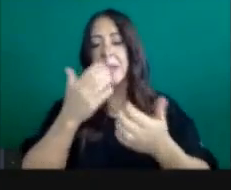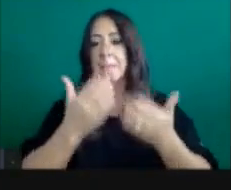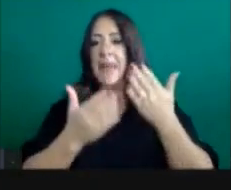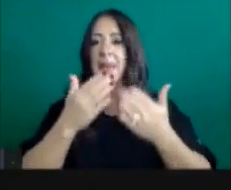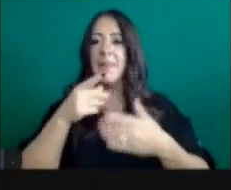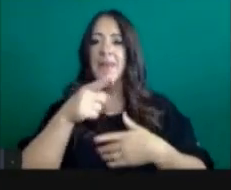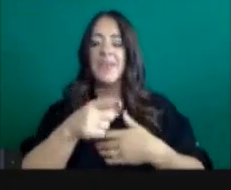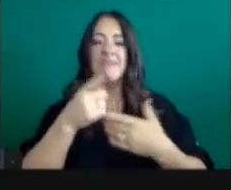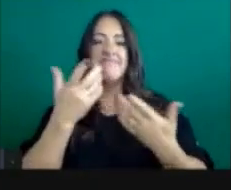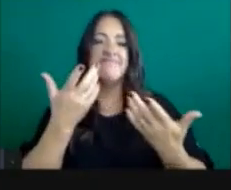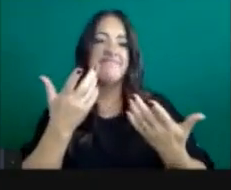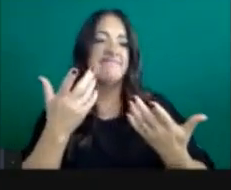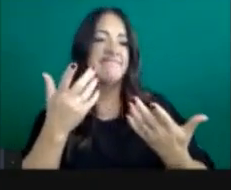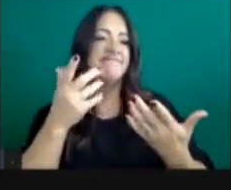SITUATION.